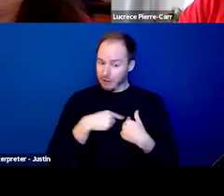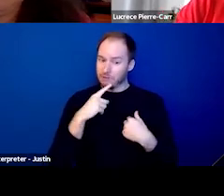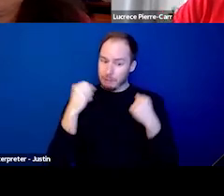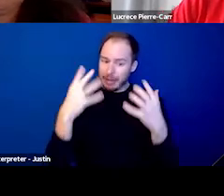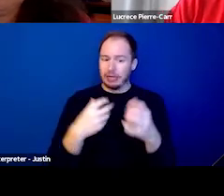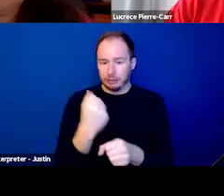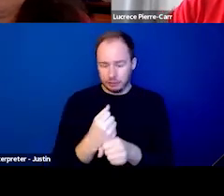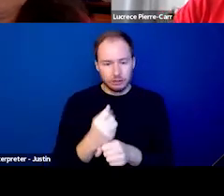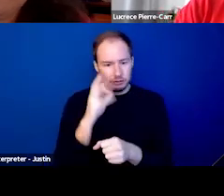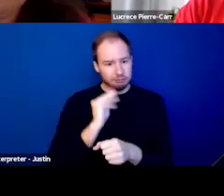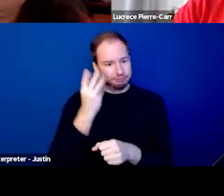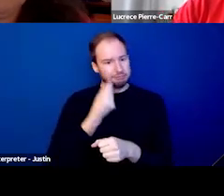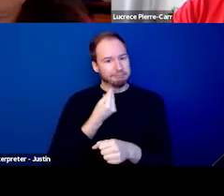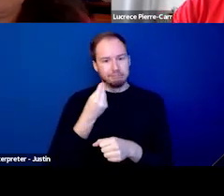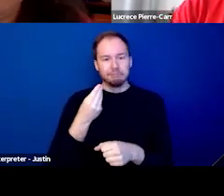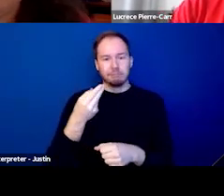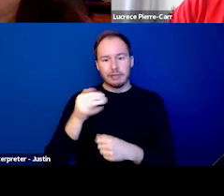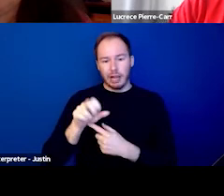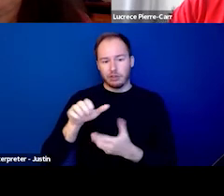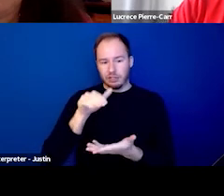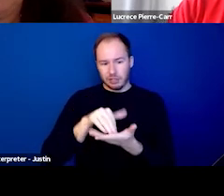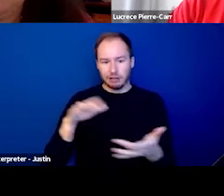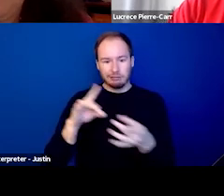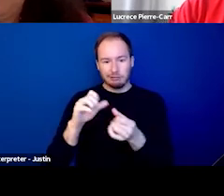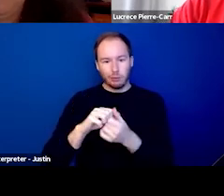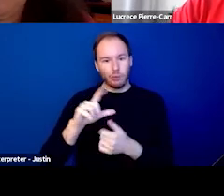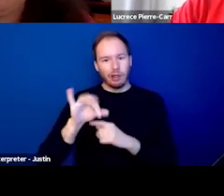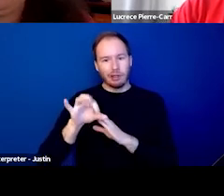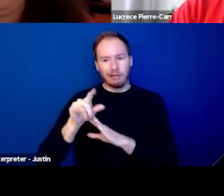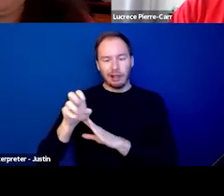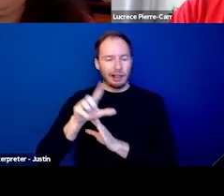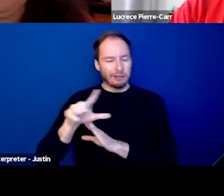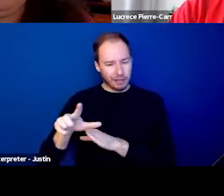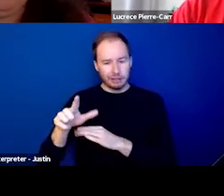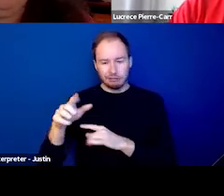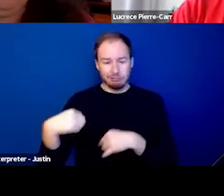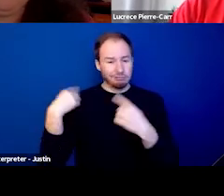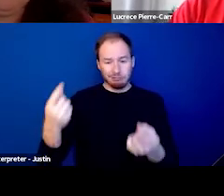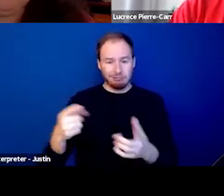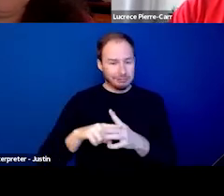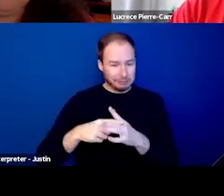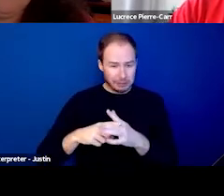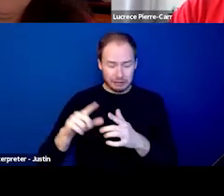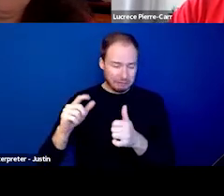The Harris Center has been connected with Lifeline since, basically from the very beginning when Lifeline first started.